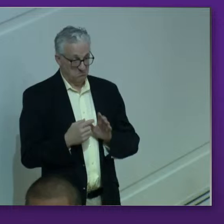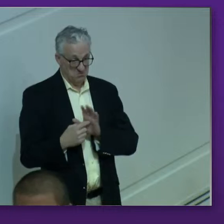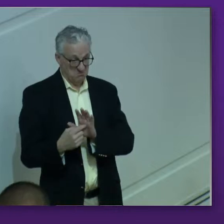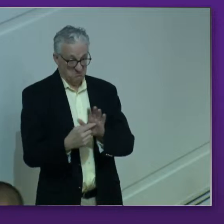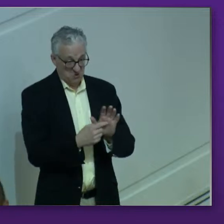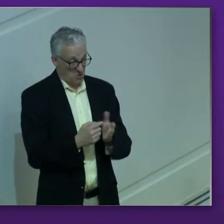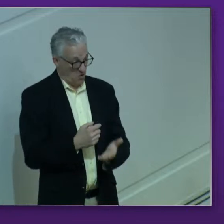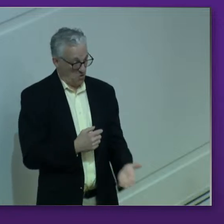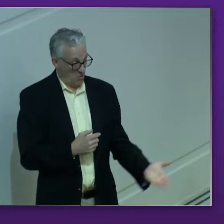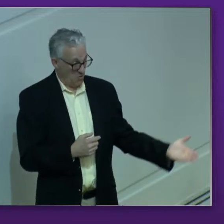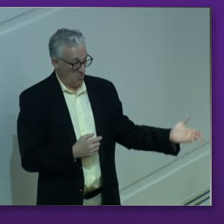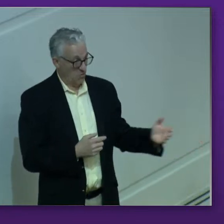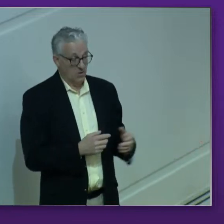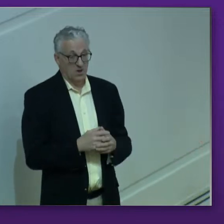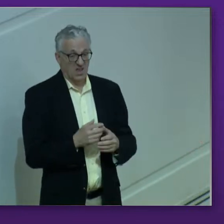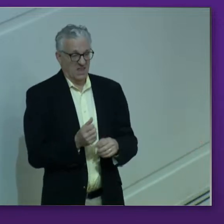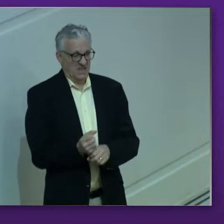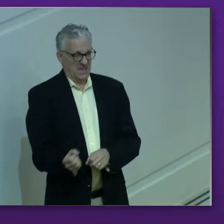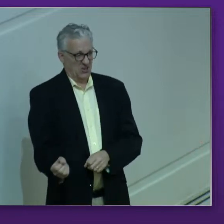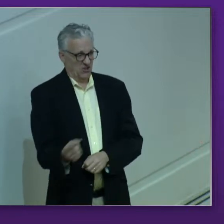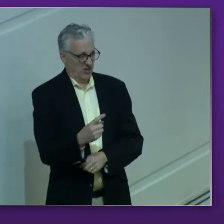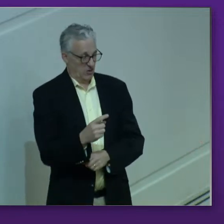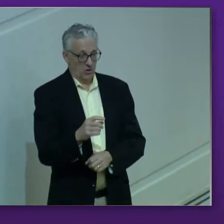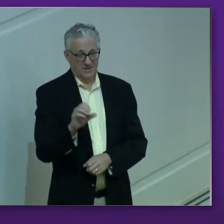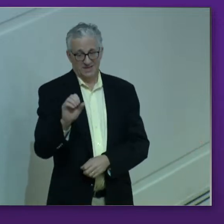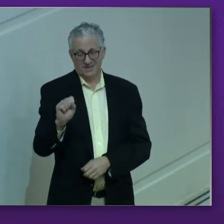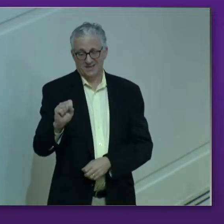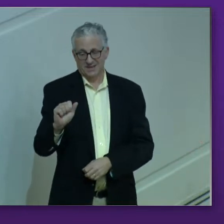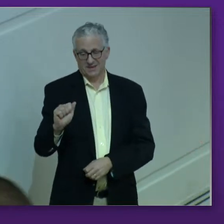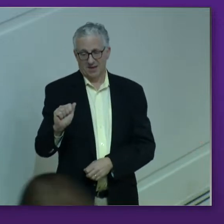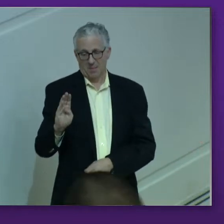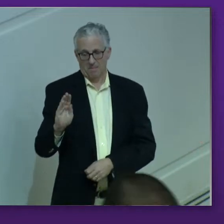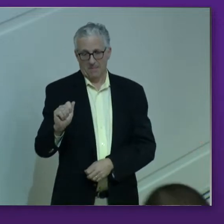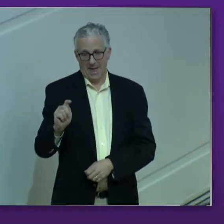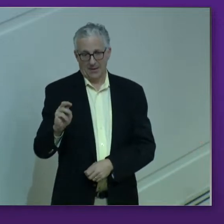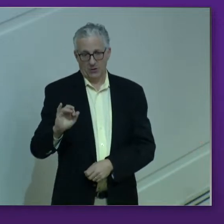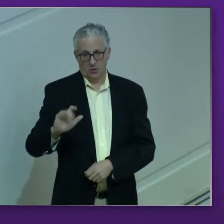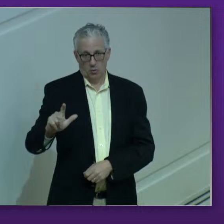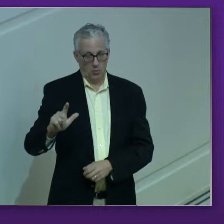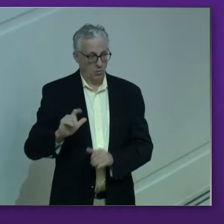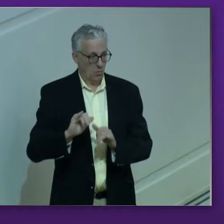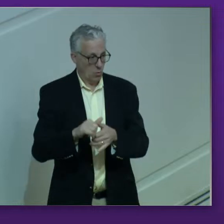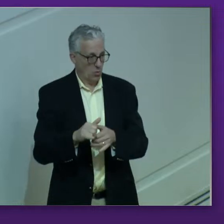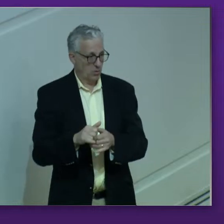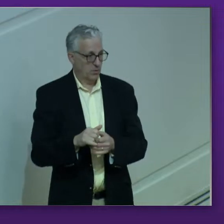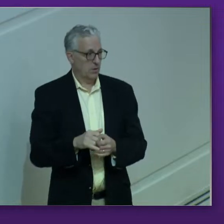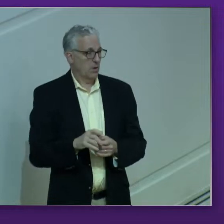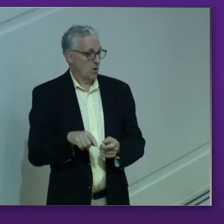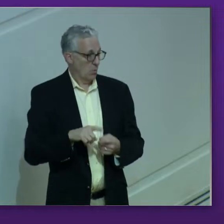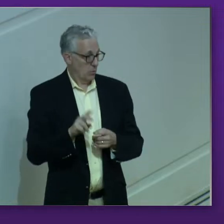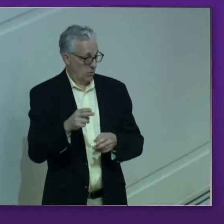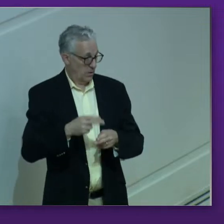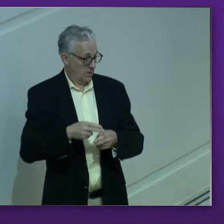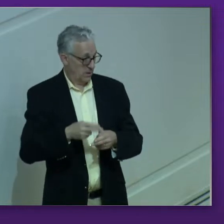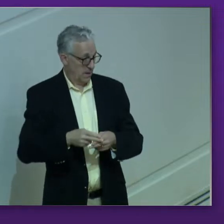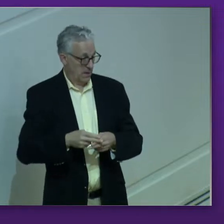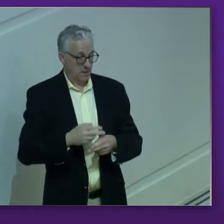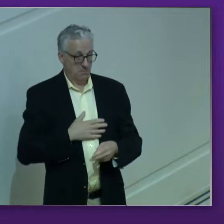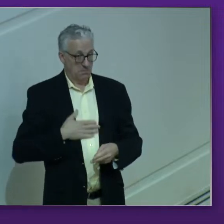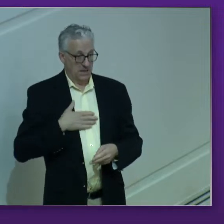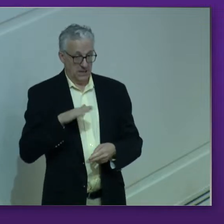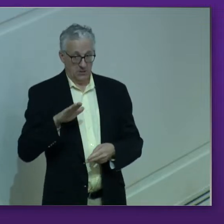NOW IT IS OUR PLEASURE TO